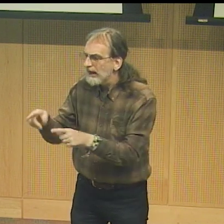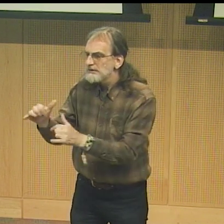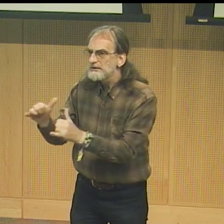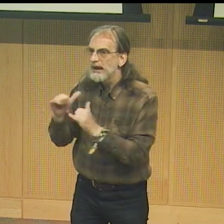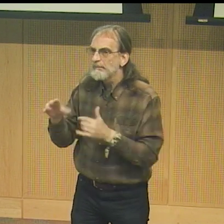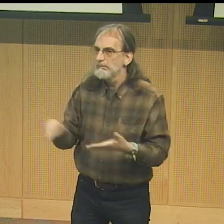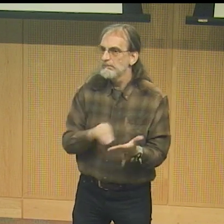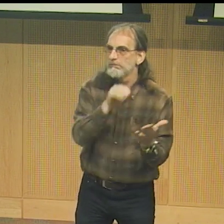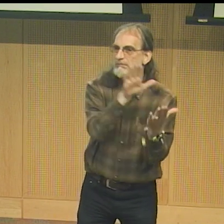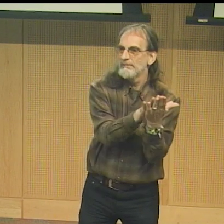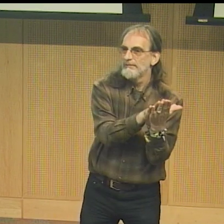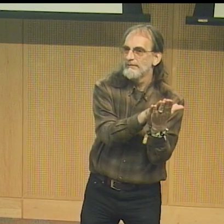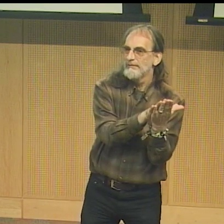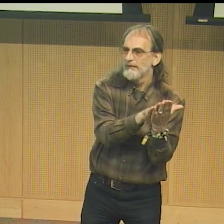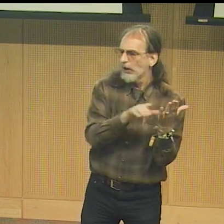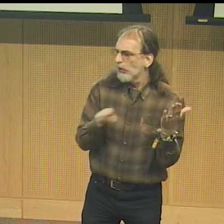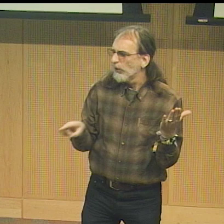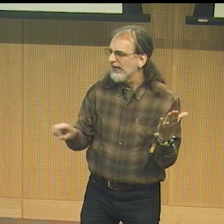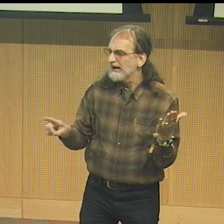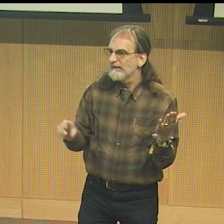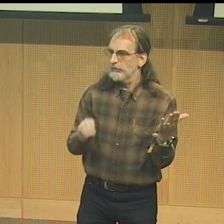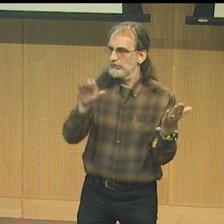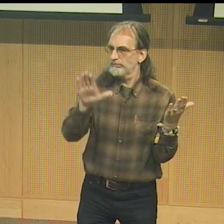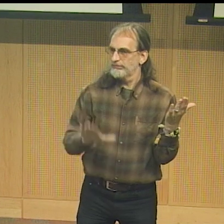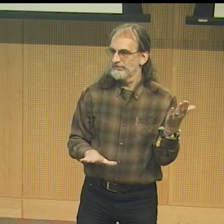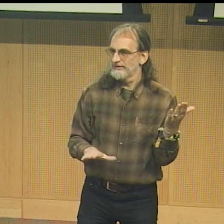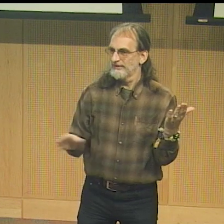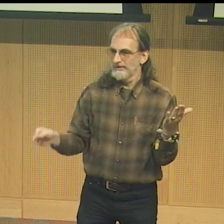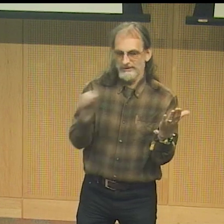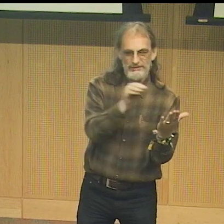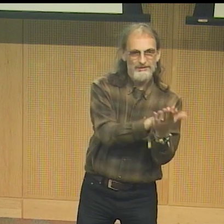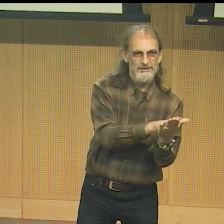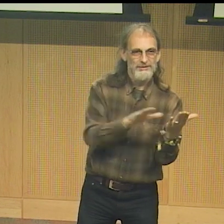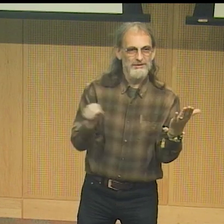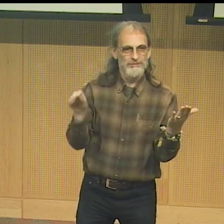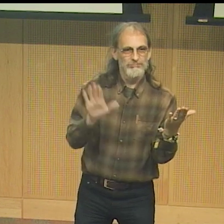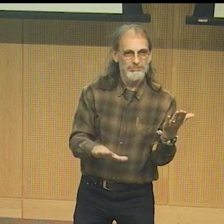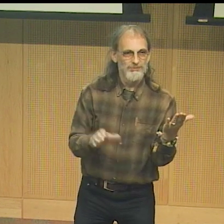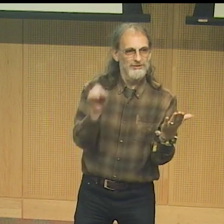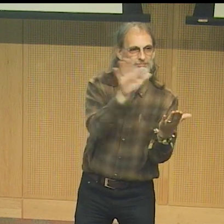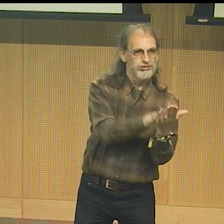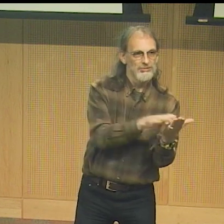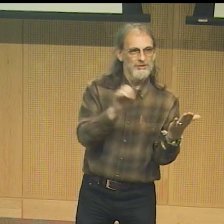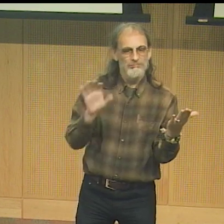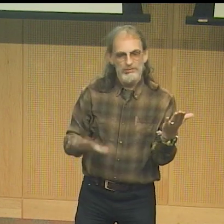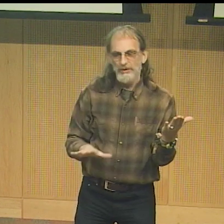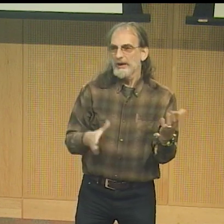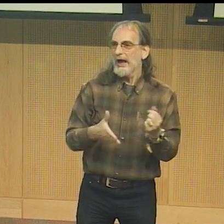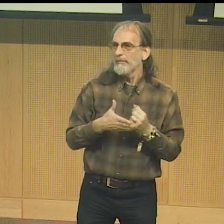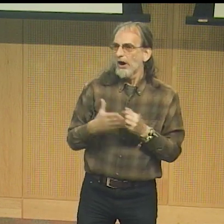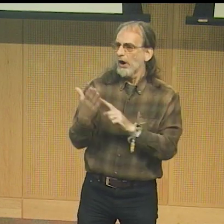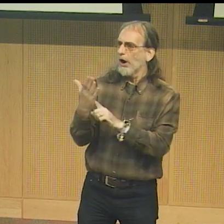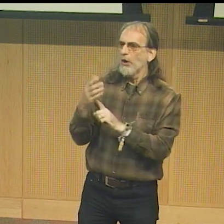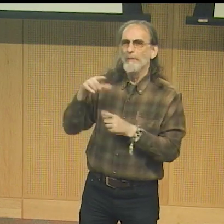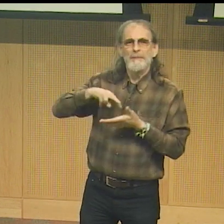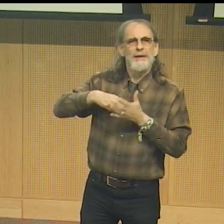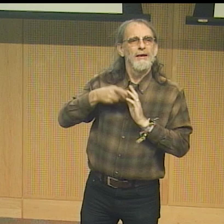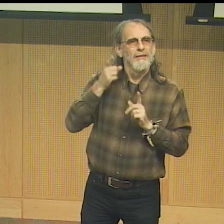of those other minority cultures and begin to document to help us as a Deaf community understand our own cultural